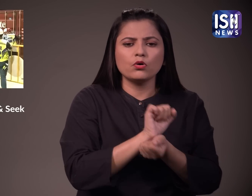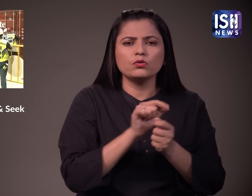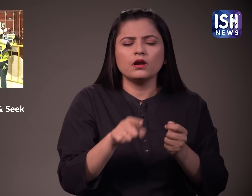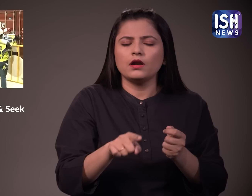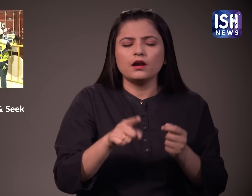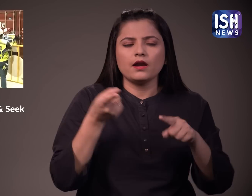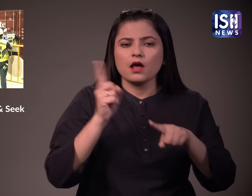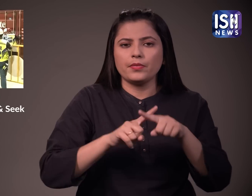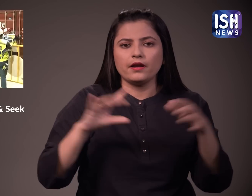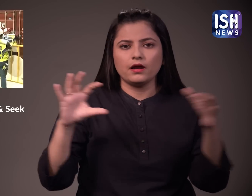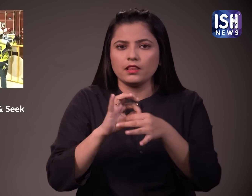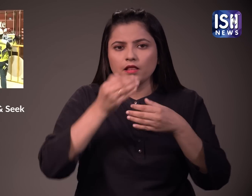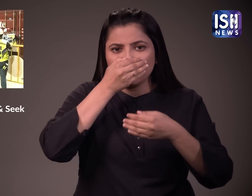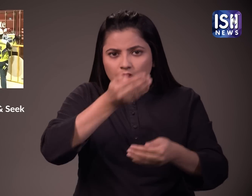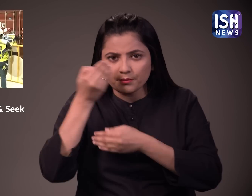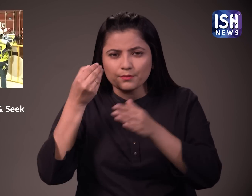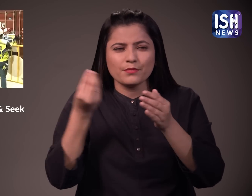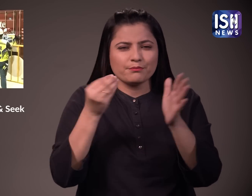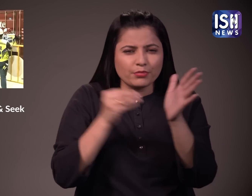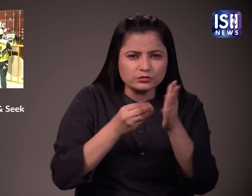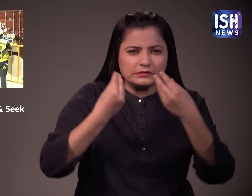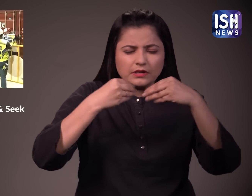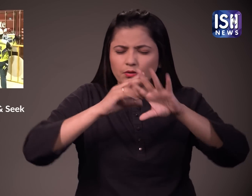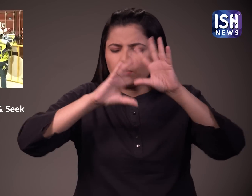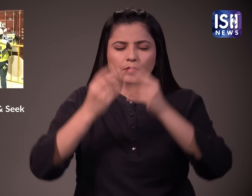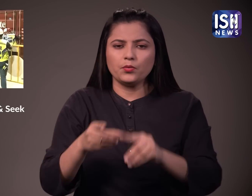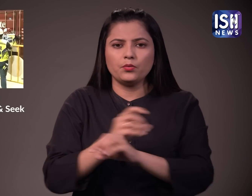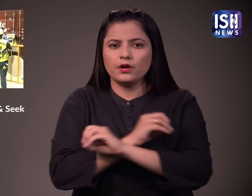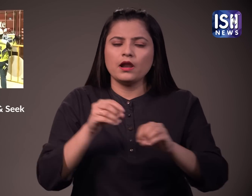The Malaysian police ruled out the human trafficking theory.